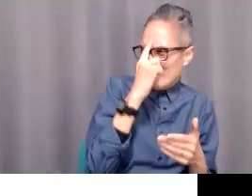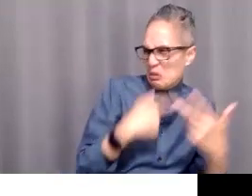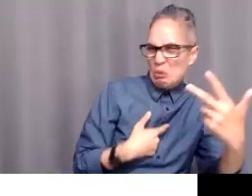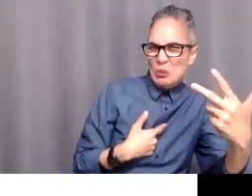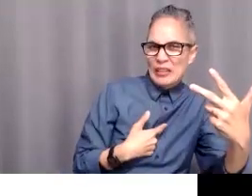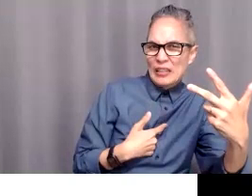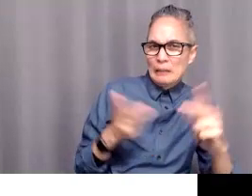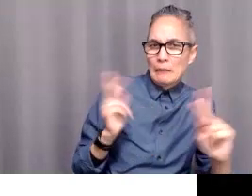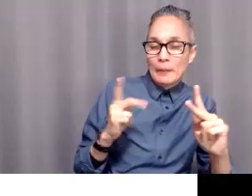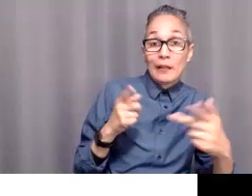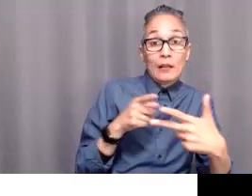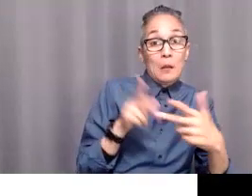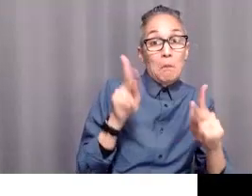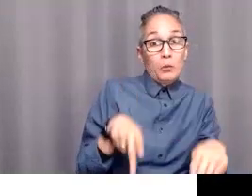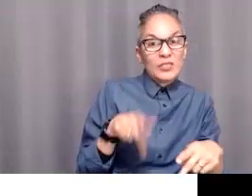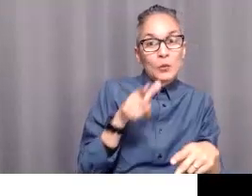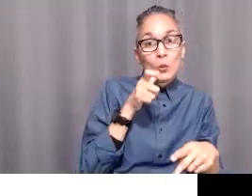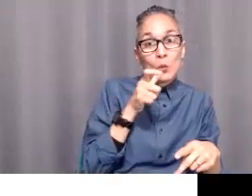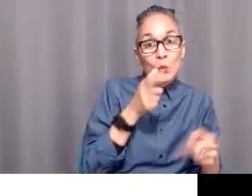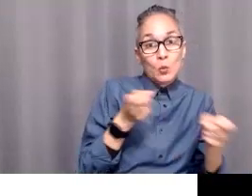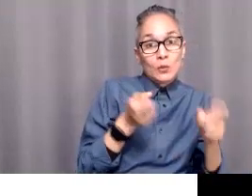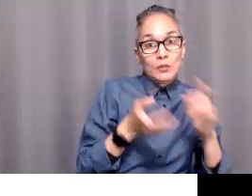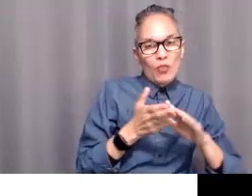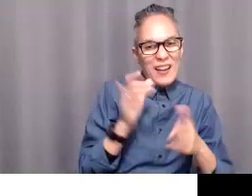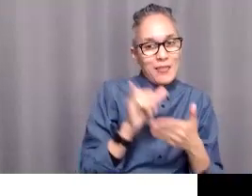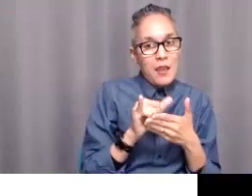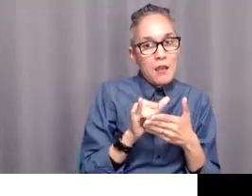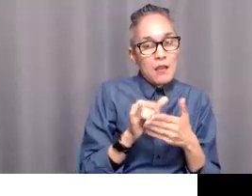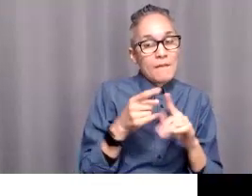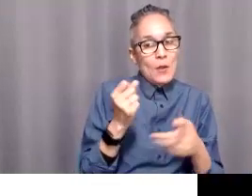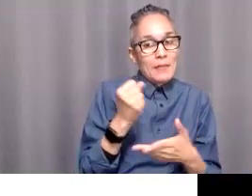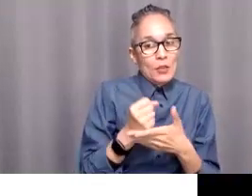And the person that was leading that, from the accreditation team that we had,